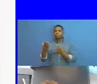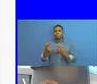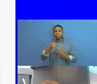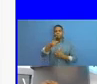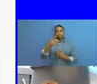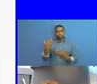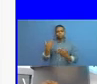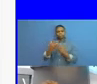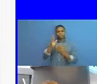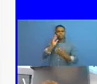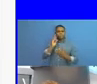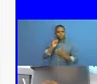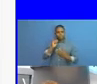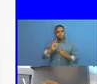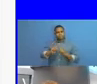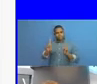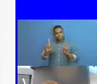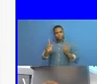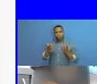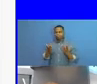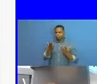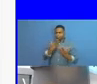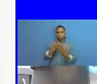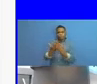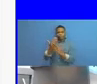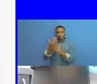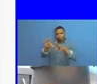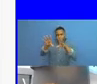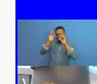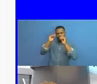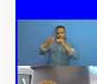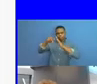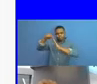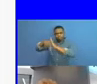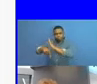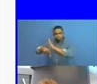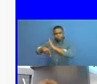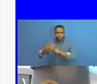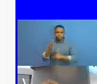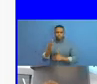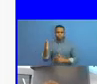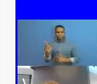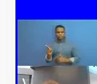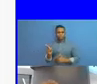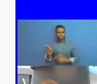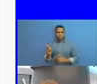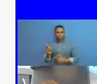and you have a number of ideas put on the table that will spark your conversation and maybe already have some building blocks